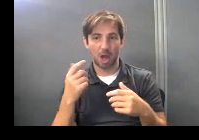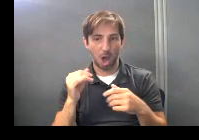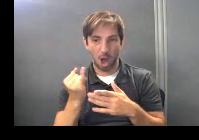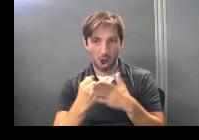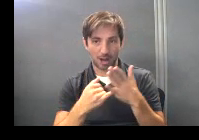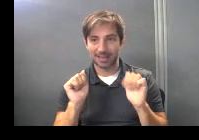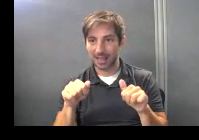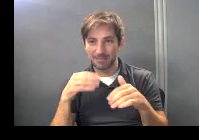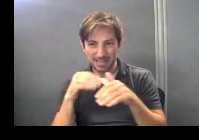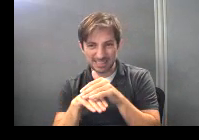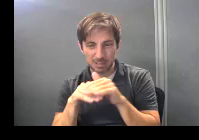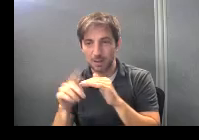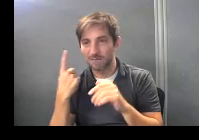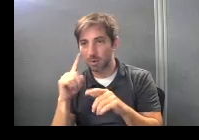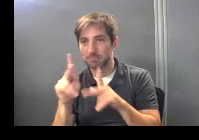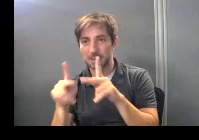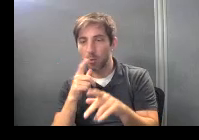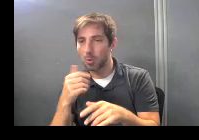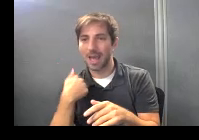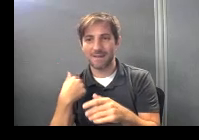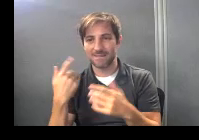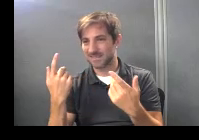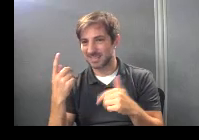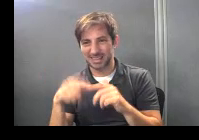OTHERWISE MAY HAVE HAD DIFFICULTY LEADING THE HOME.